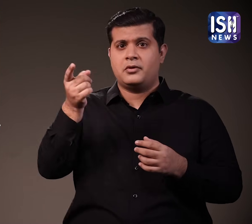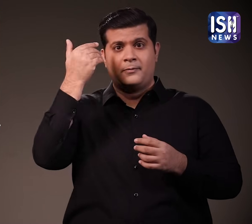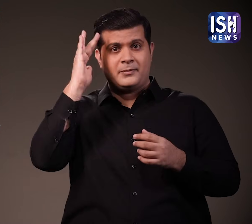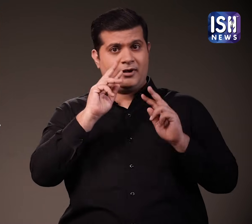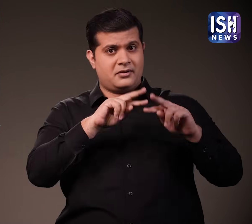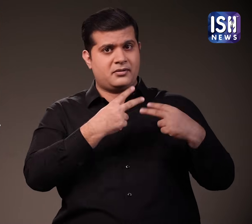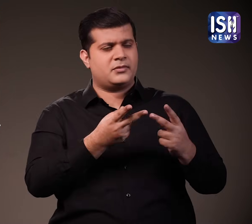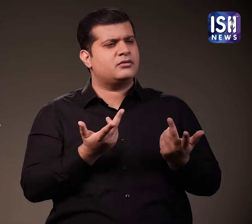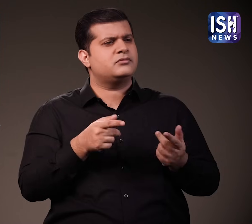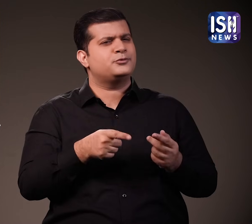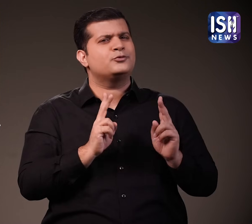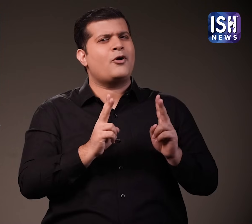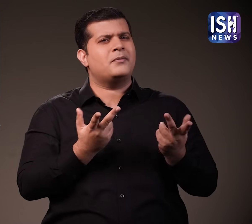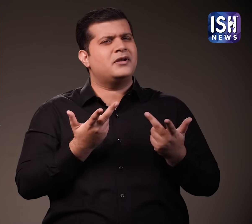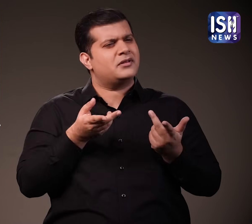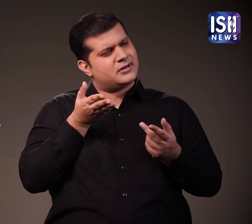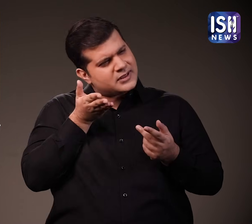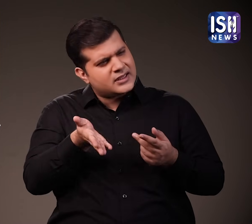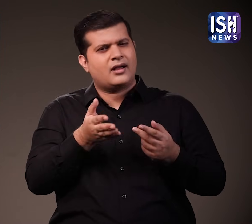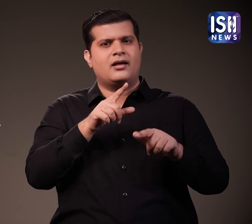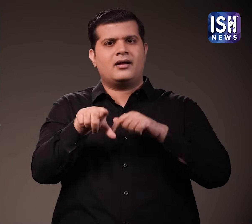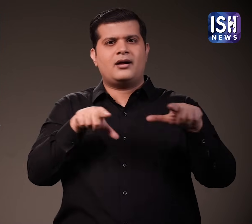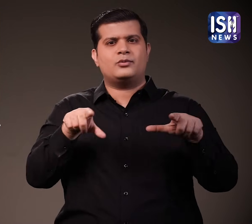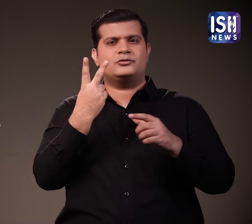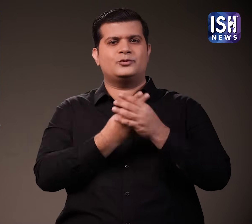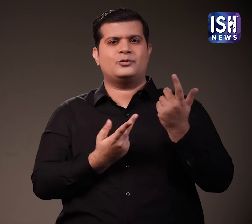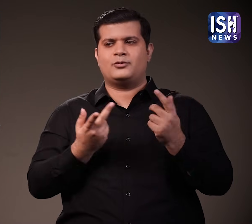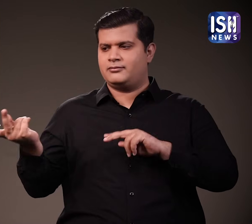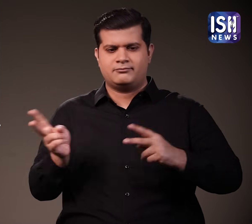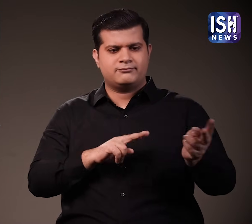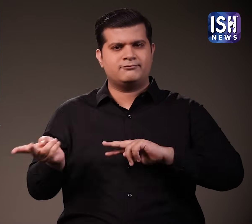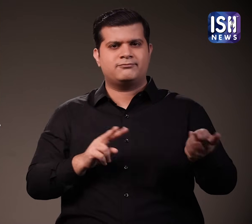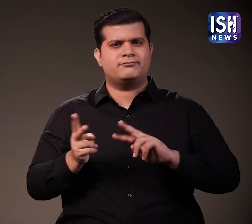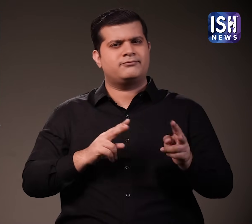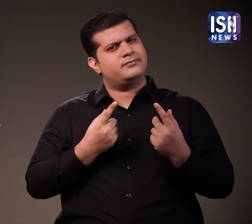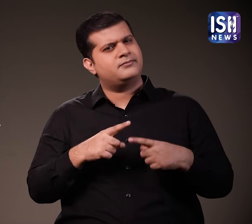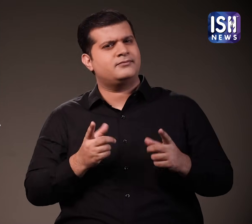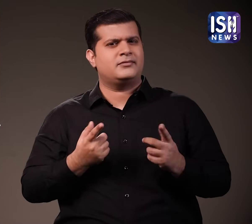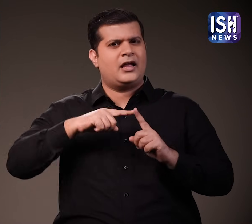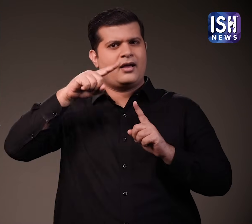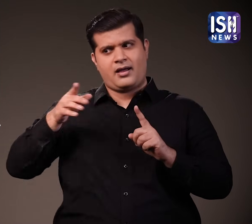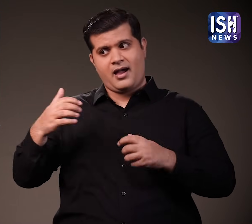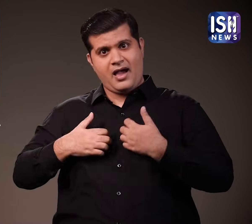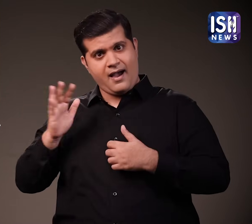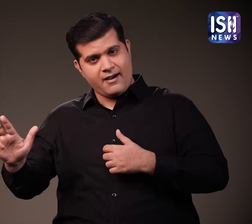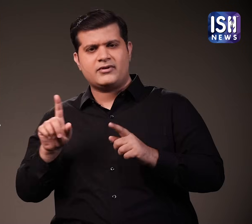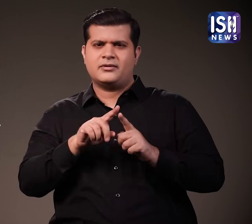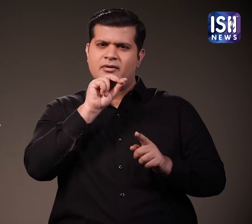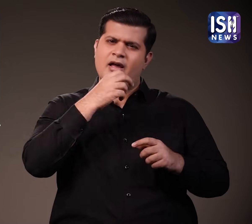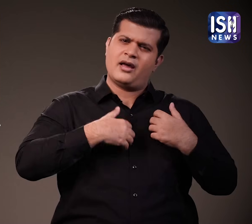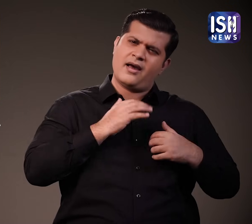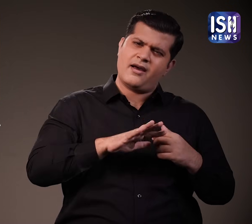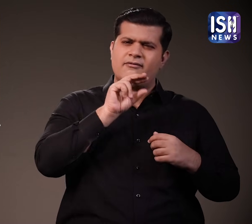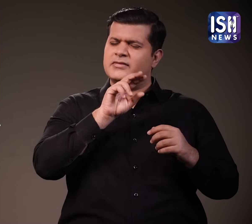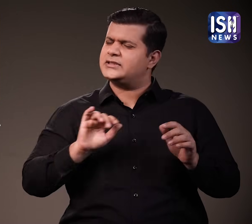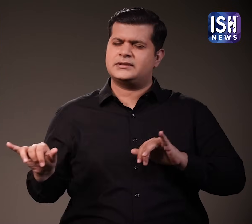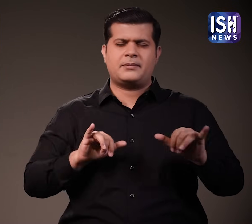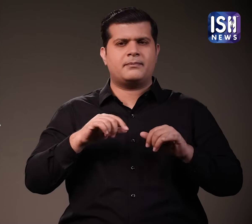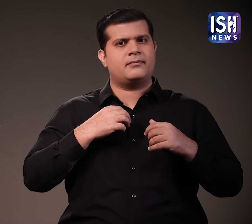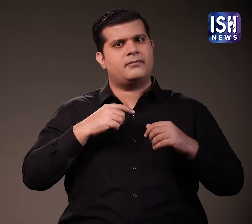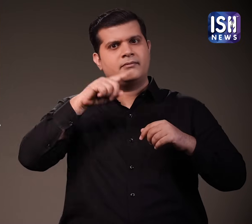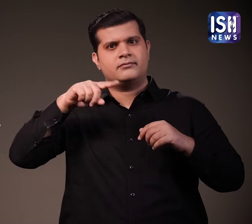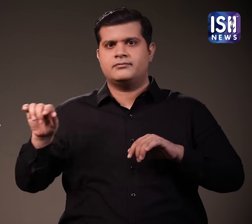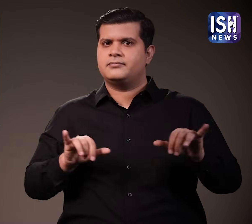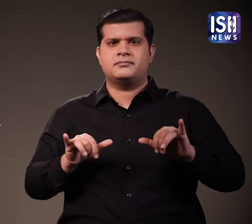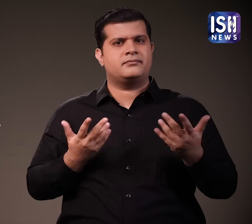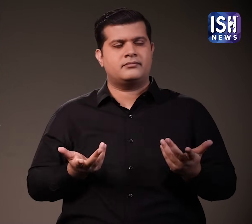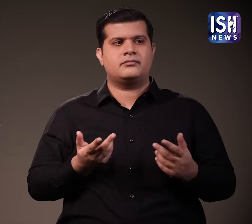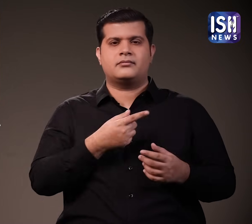she doesn’t even think it's surprising or out of the ordinary. She says, "That is how the language works."